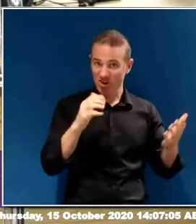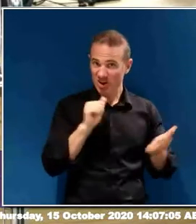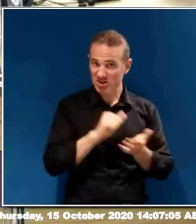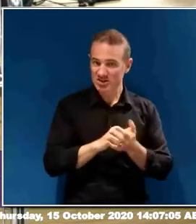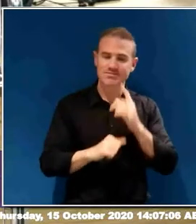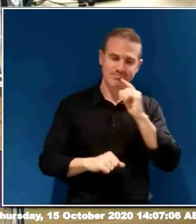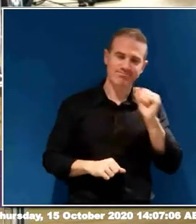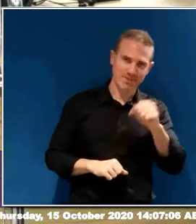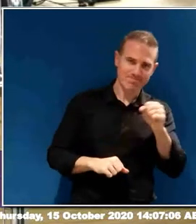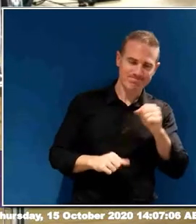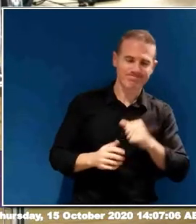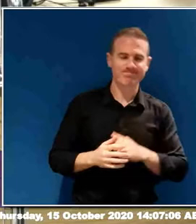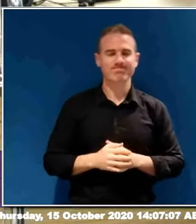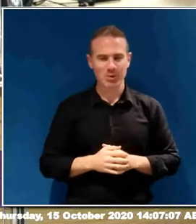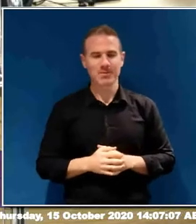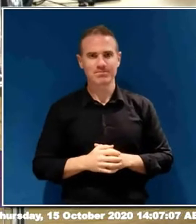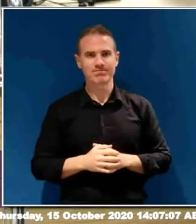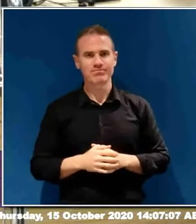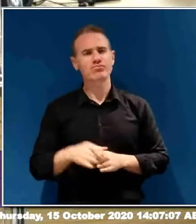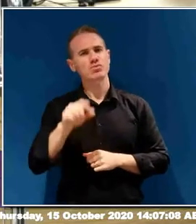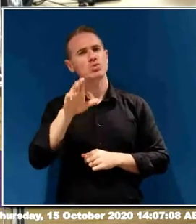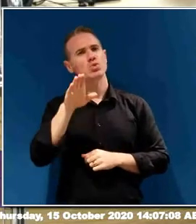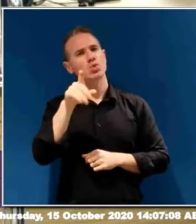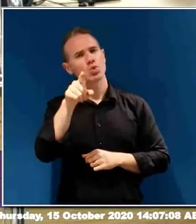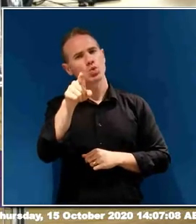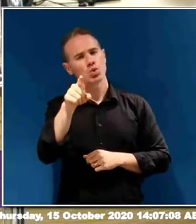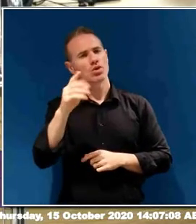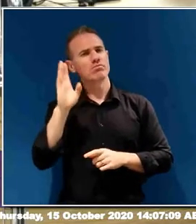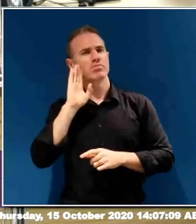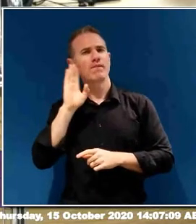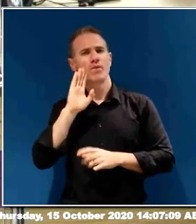experience that parents thought that if they went through the verification